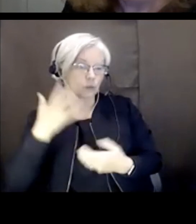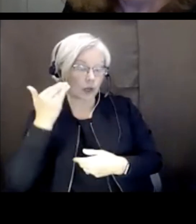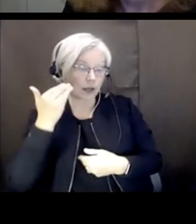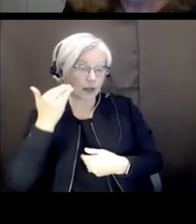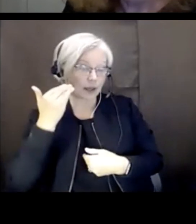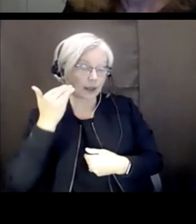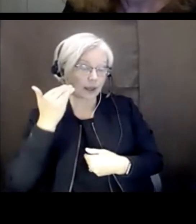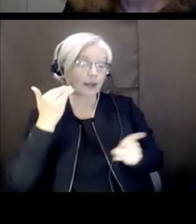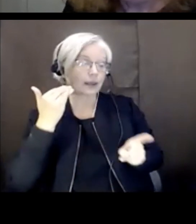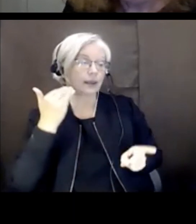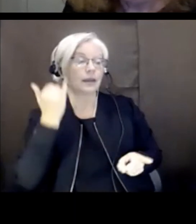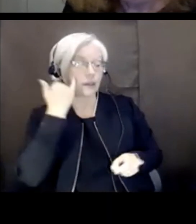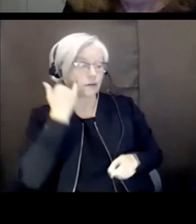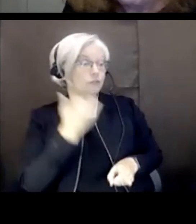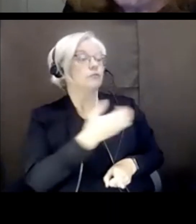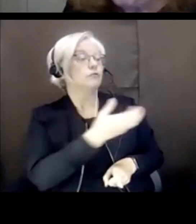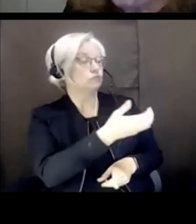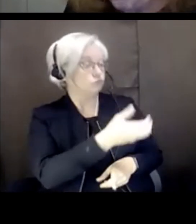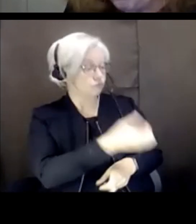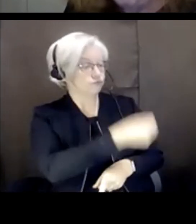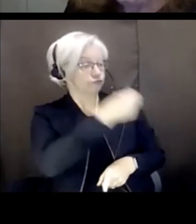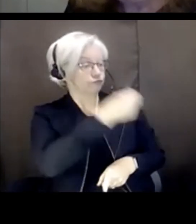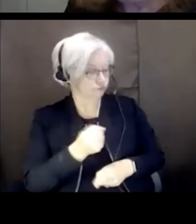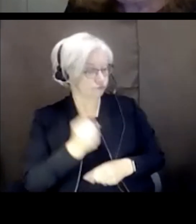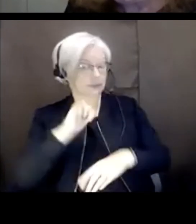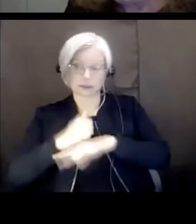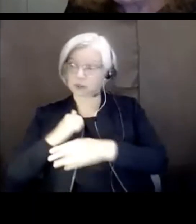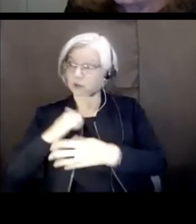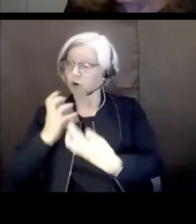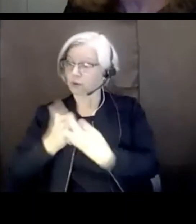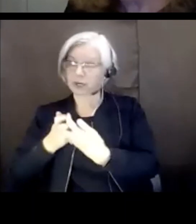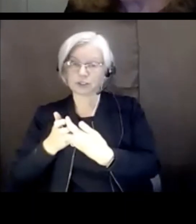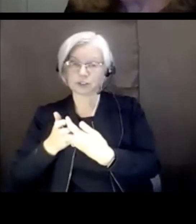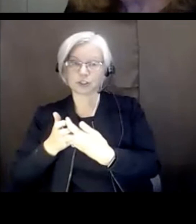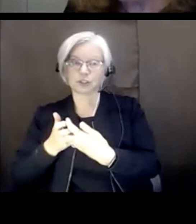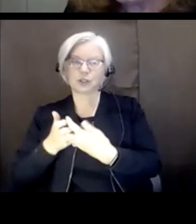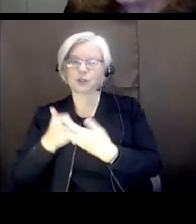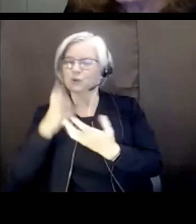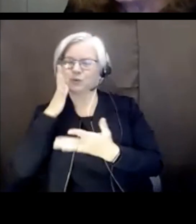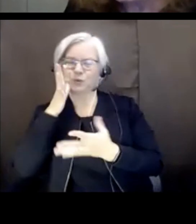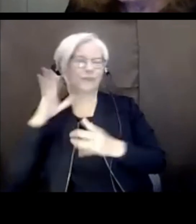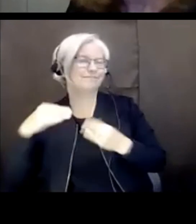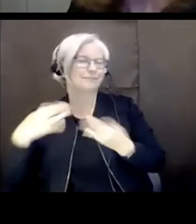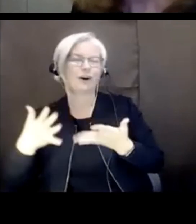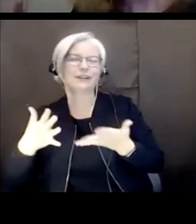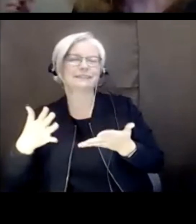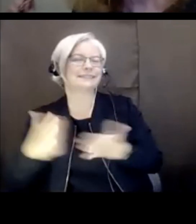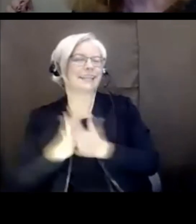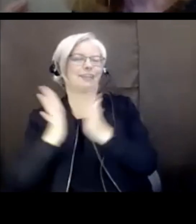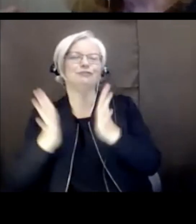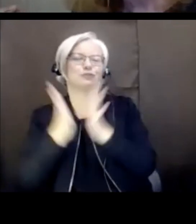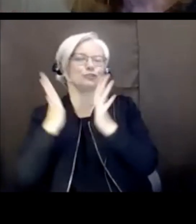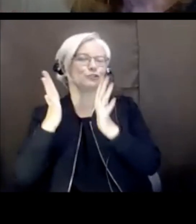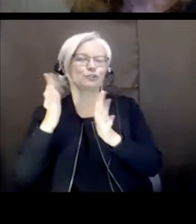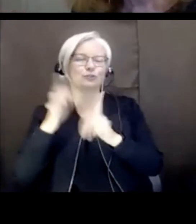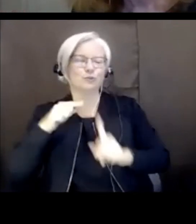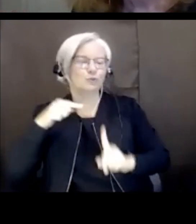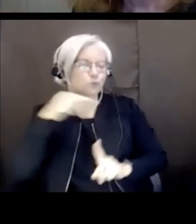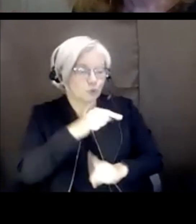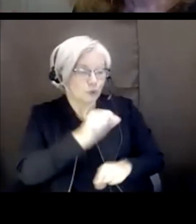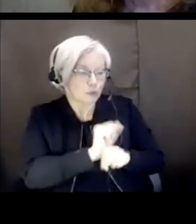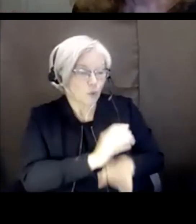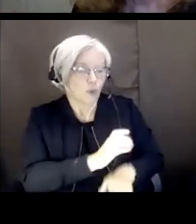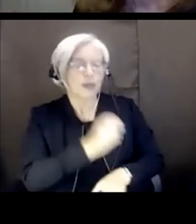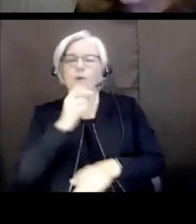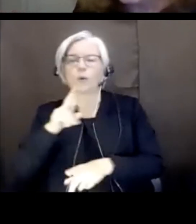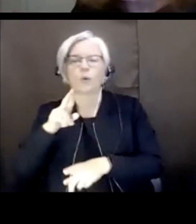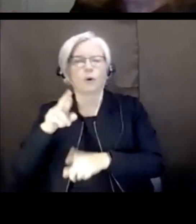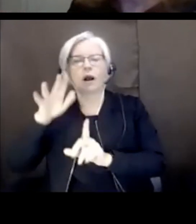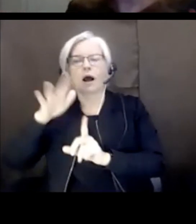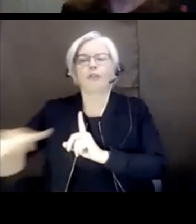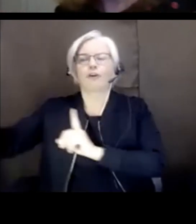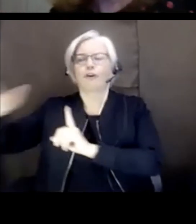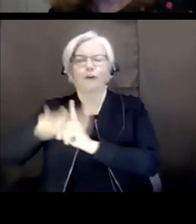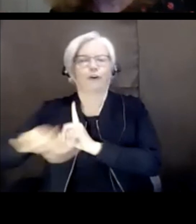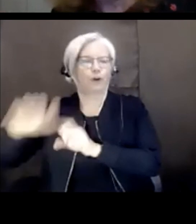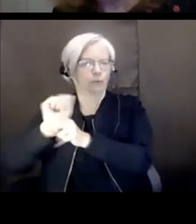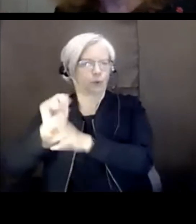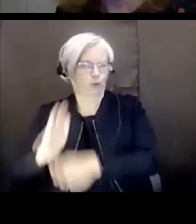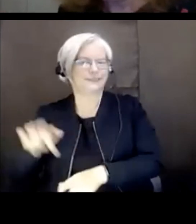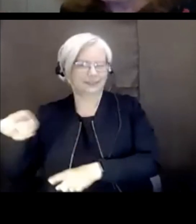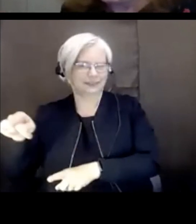THE EMPLOYEE OR FOR OTHER EMPLOYEES, THAT ARE SPECIFICALLY RELATED TO THE ACCOMMODATION REQUEST.